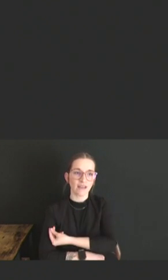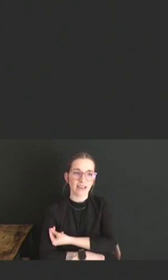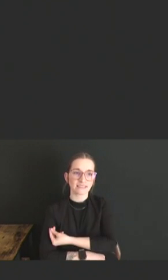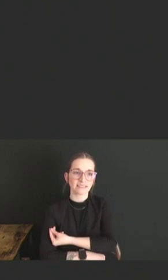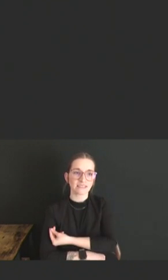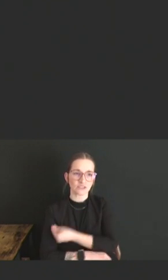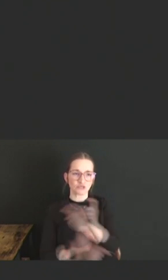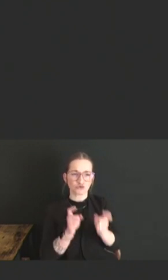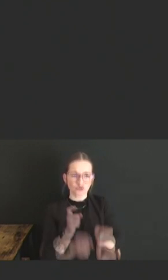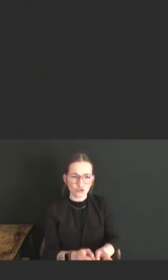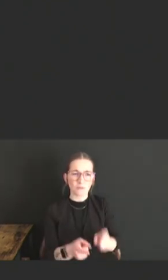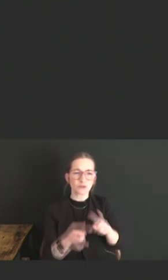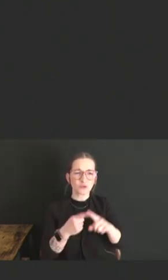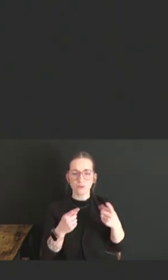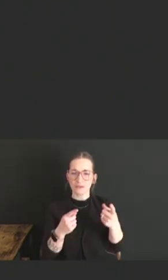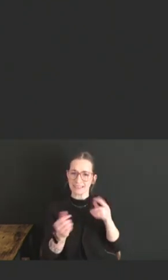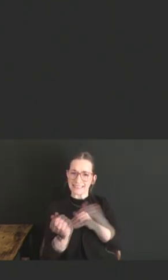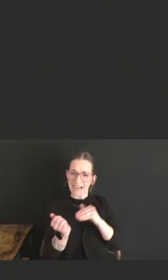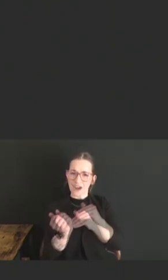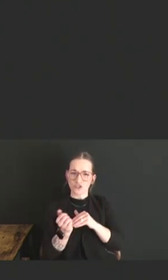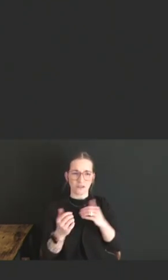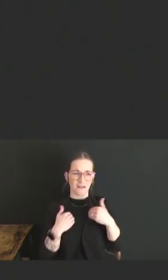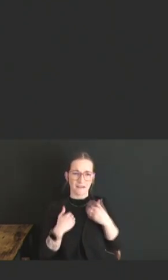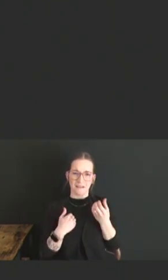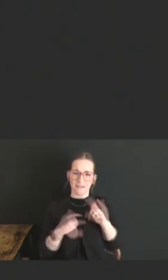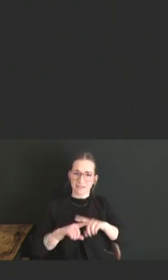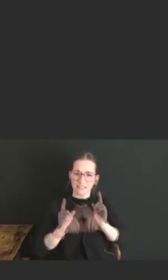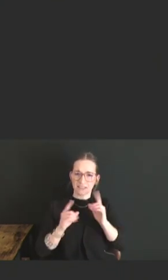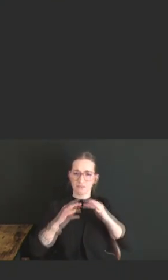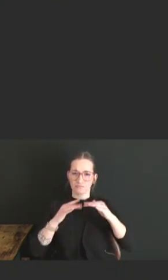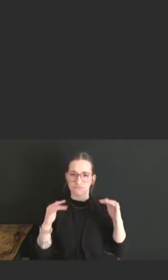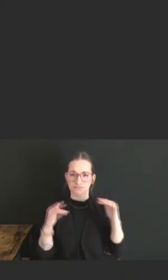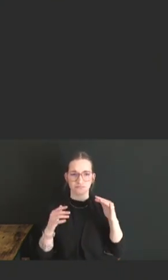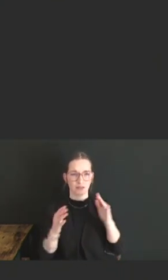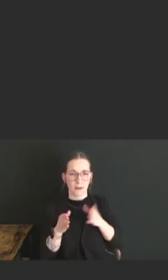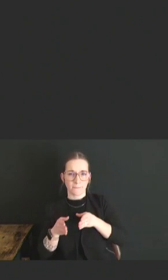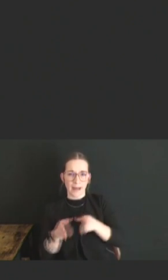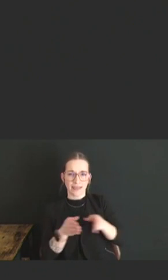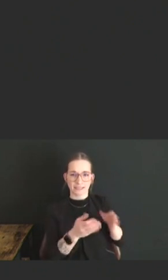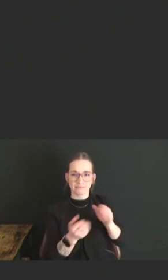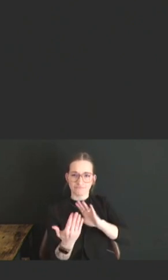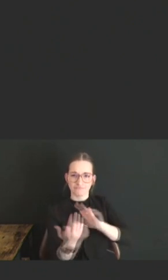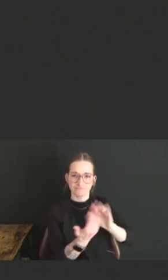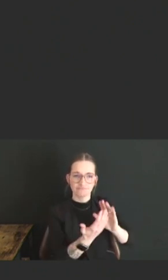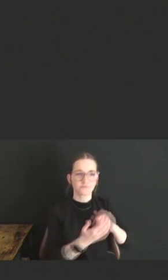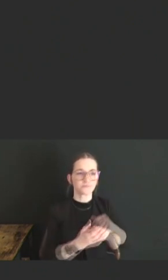of the types of follow-up question that were performed. There were also -- it was an absence